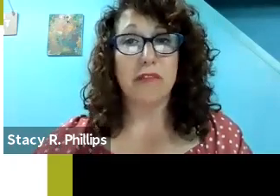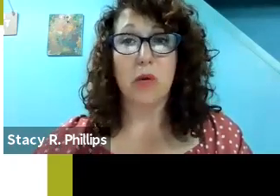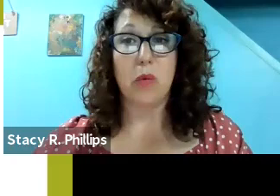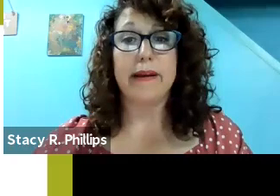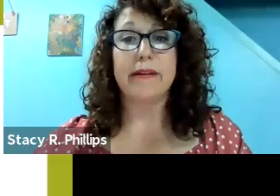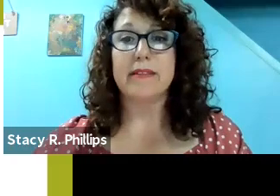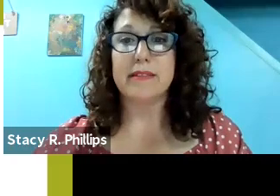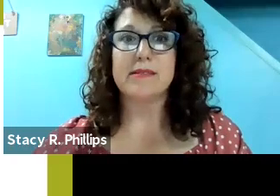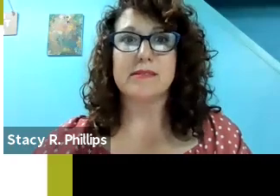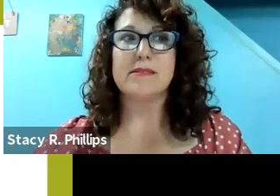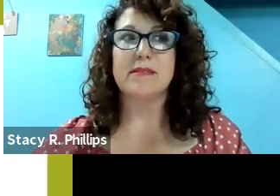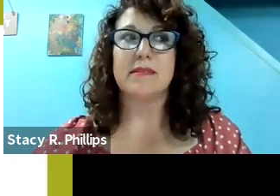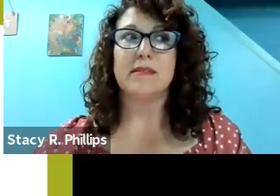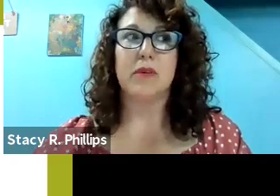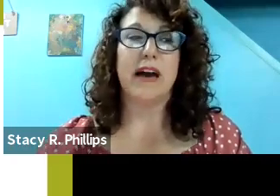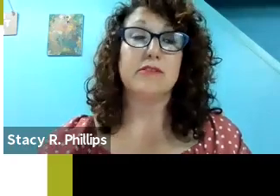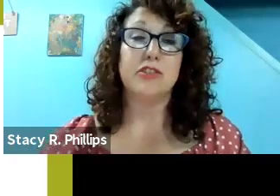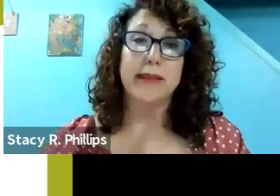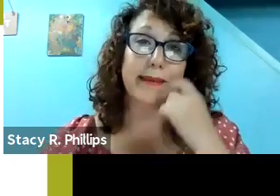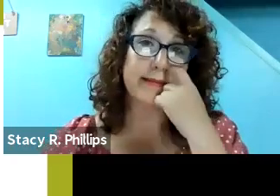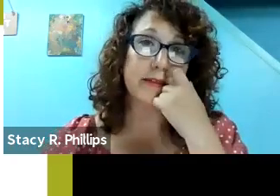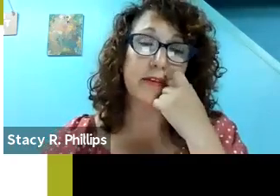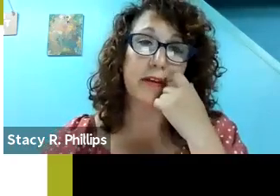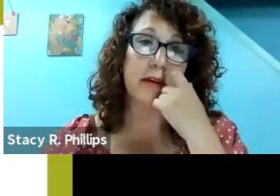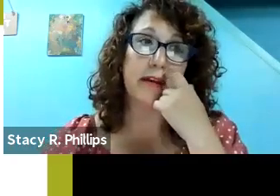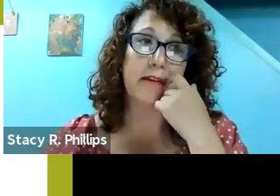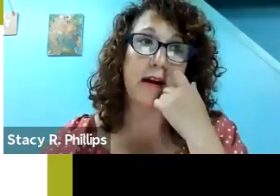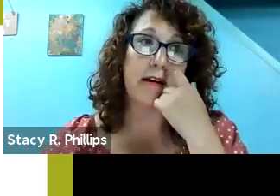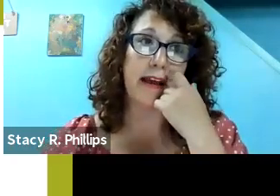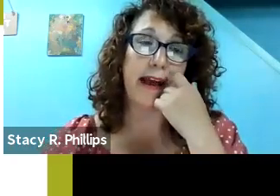not required This is without doing this, you're not going to